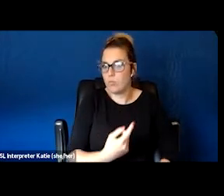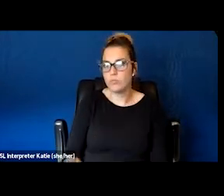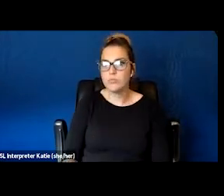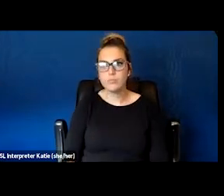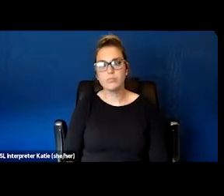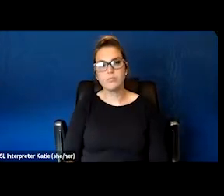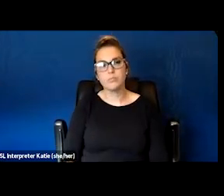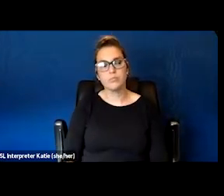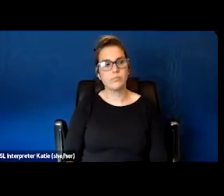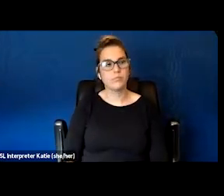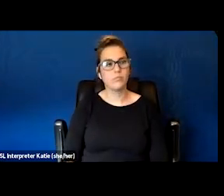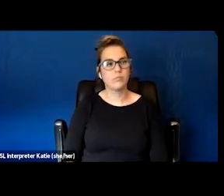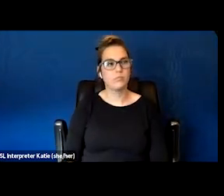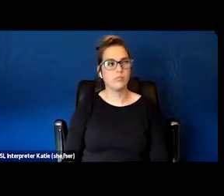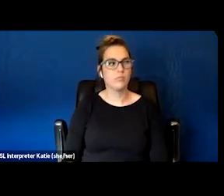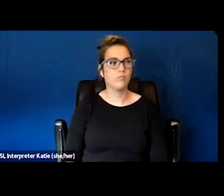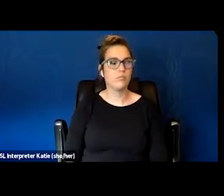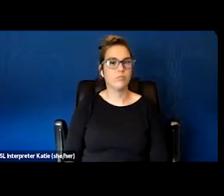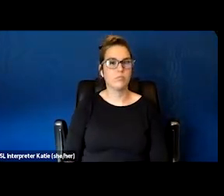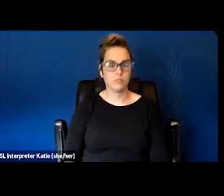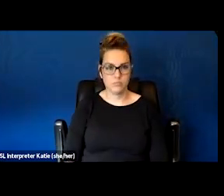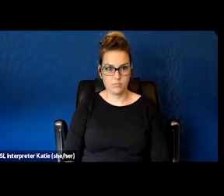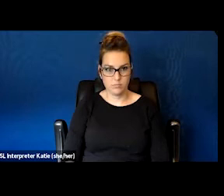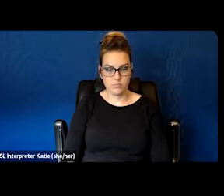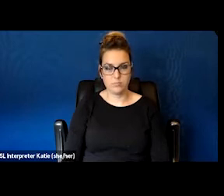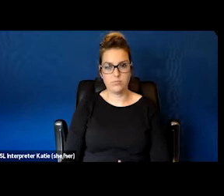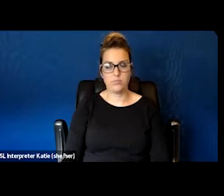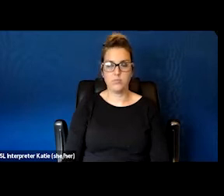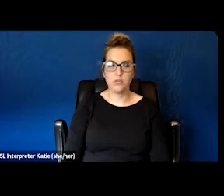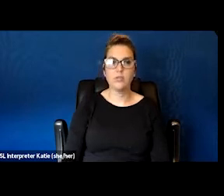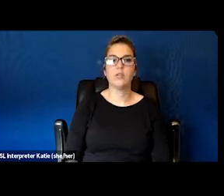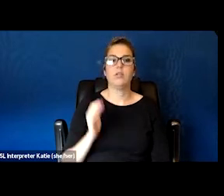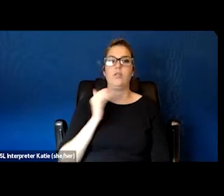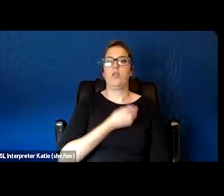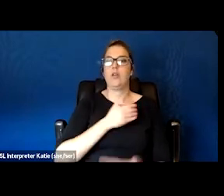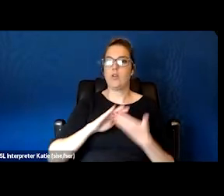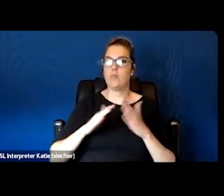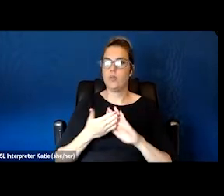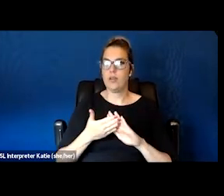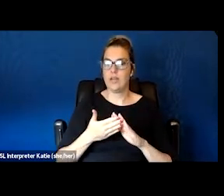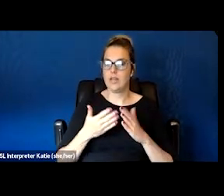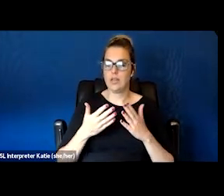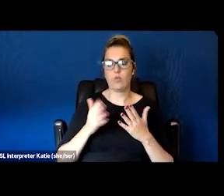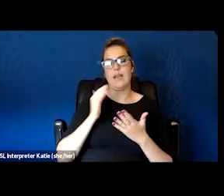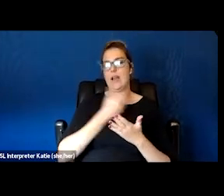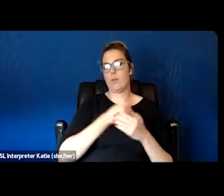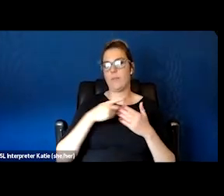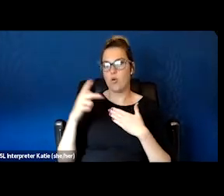So I wanted to touch on how we in our community incorporate people with lived experience. So like many of your communities,